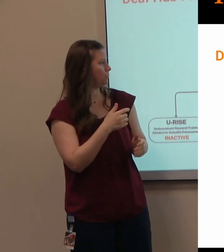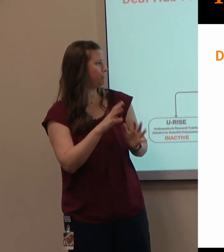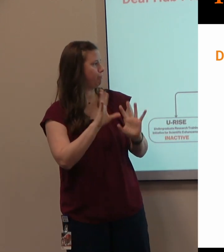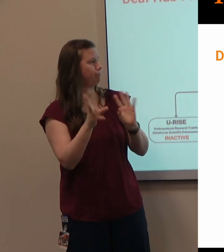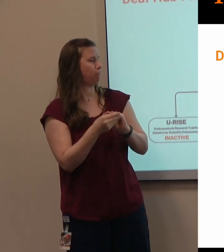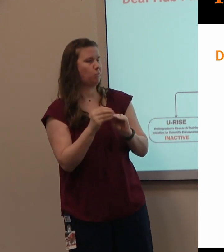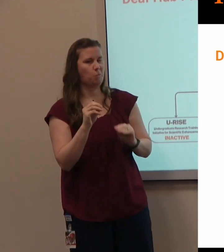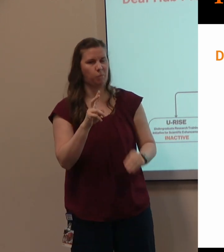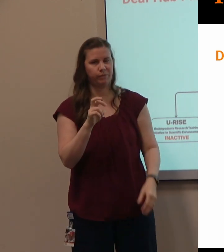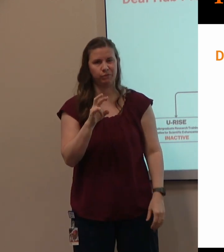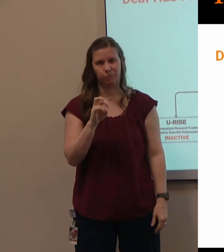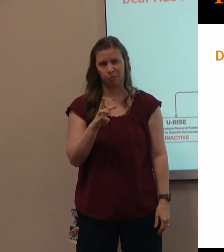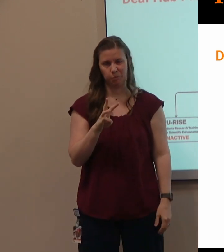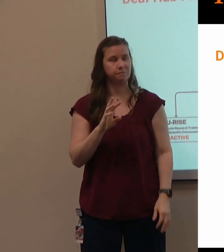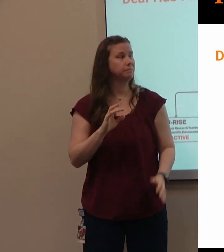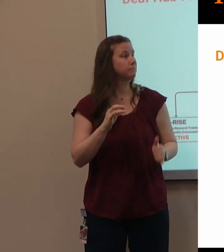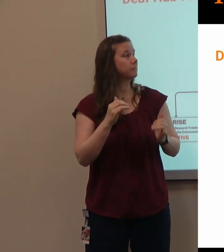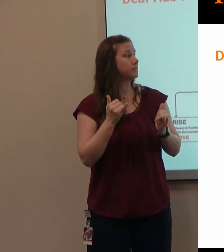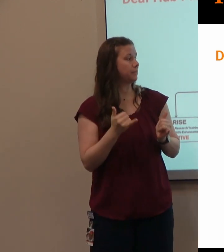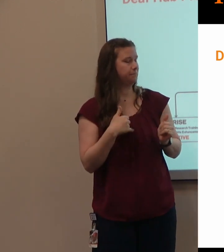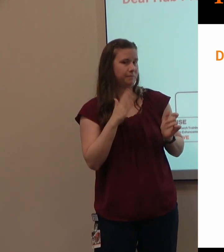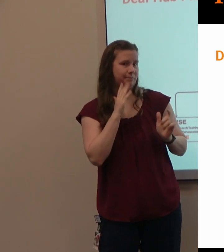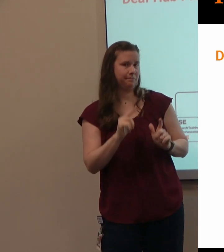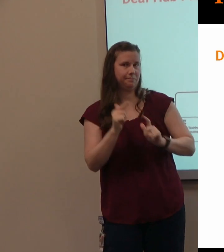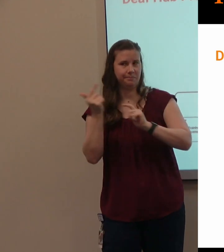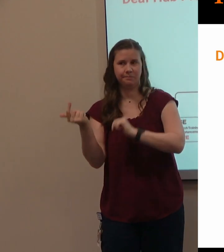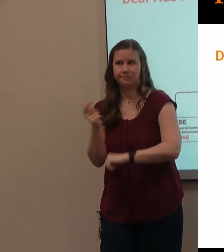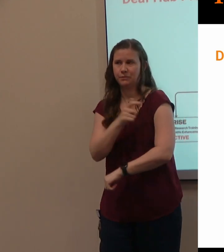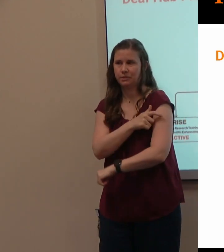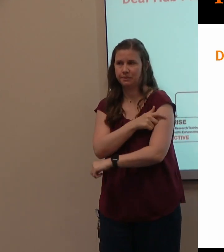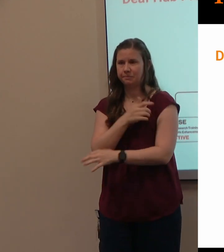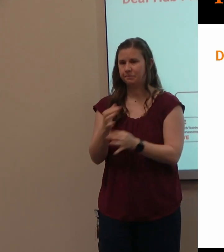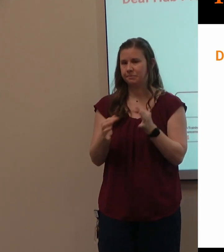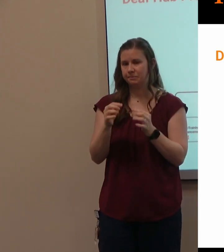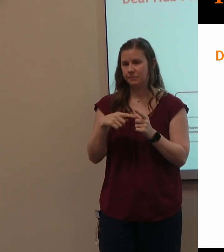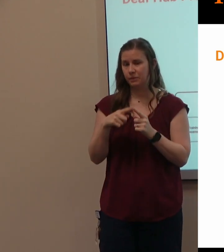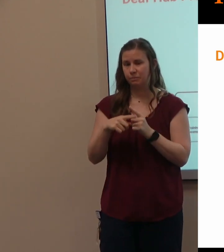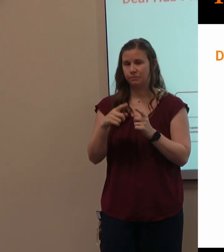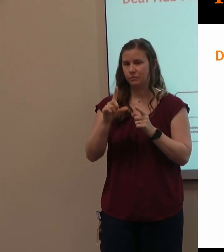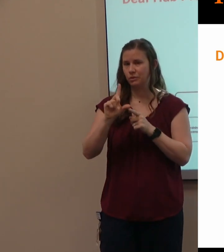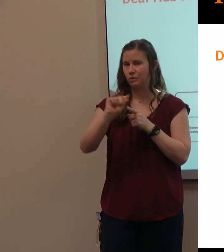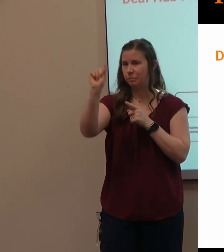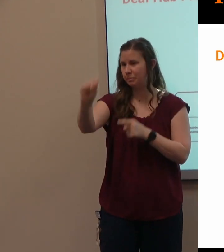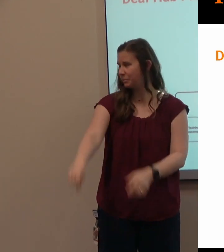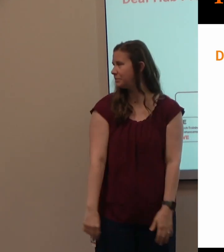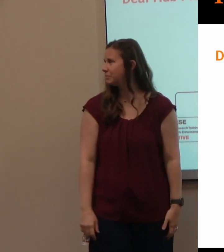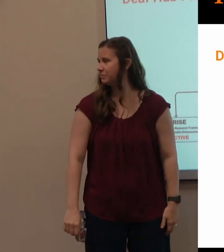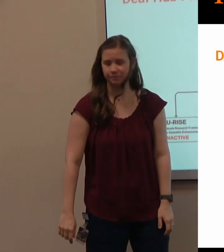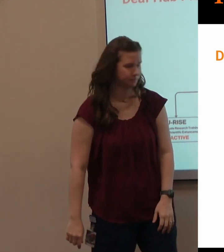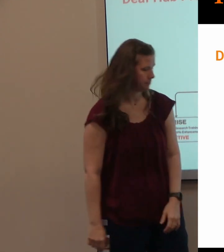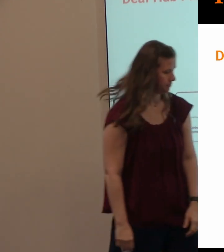to have more BIPOC deaf scientists. And now I'm gonna turn it over to Jenna to talk a little bit more about SHARP.